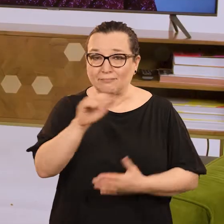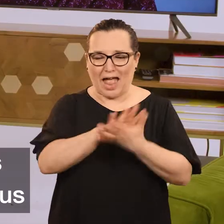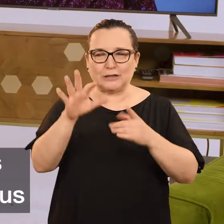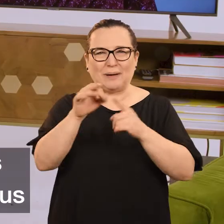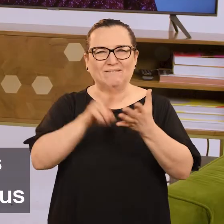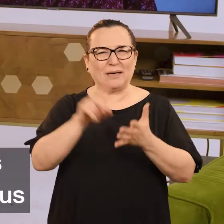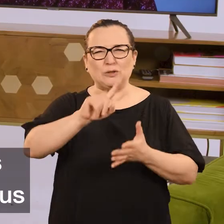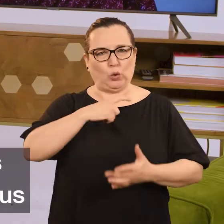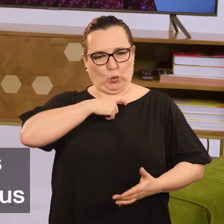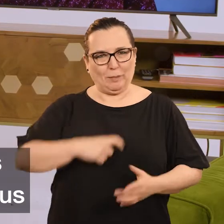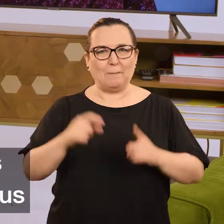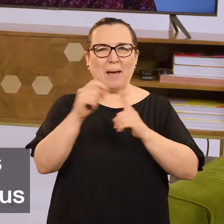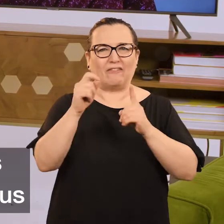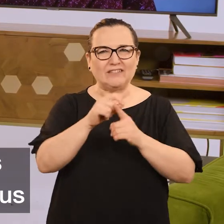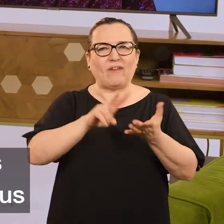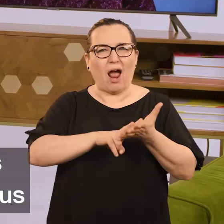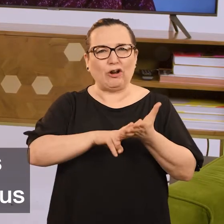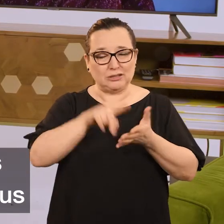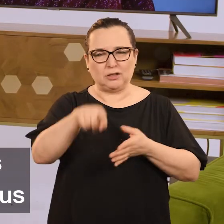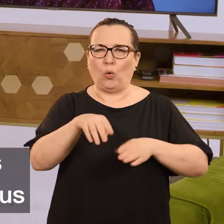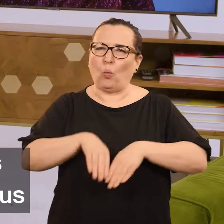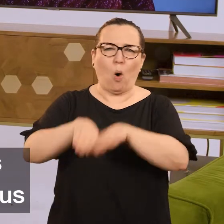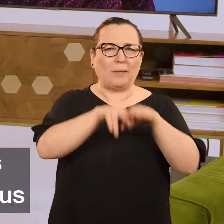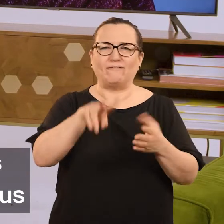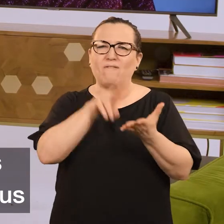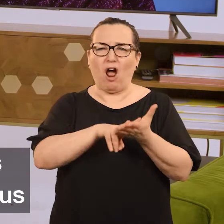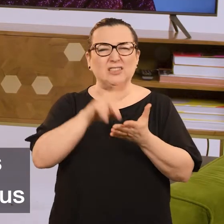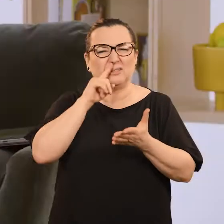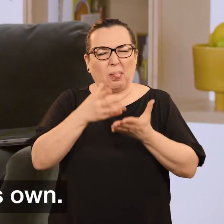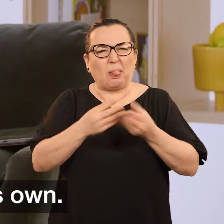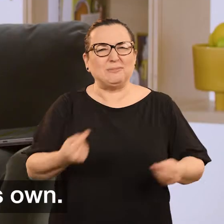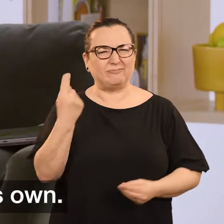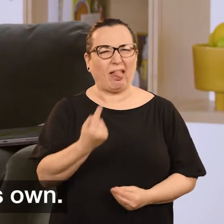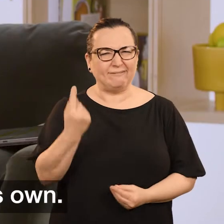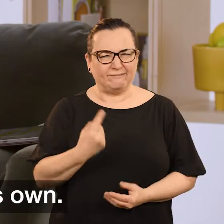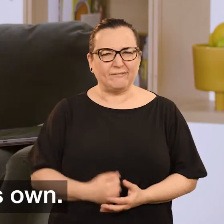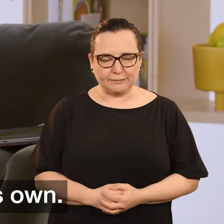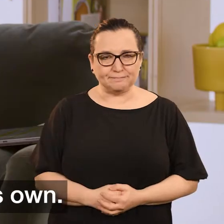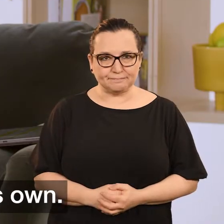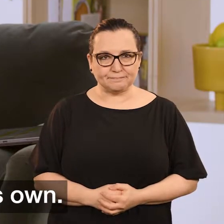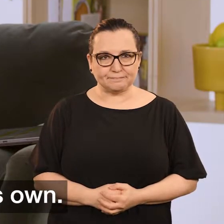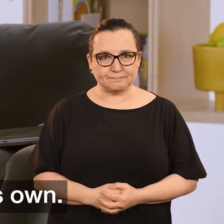HPV is human papillomavirus and this is a really common virus and usually it just goes away on its own.